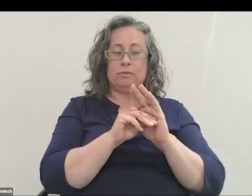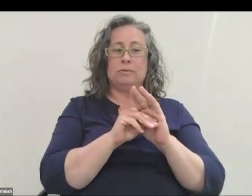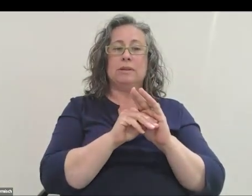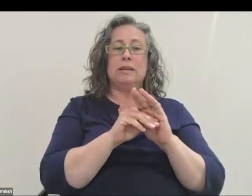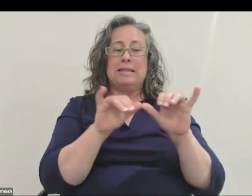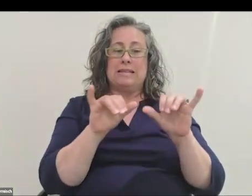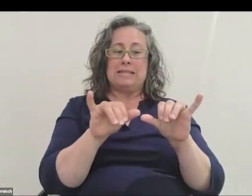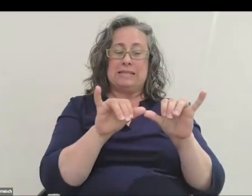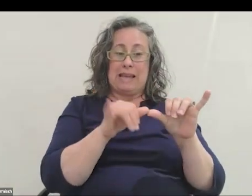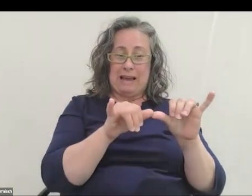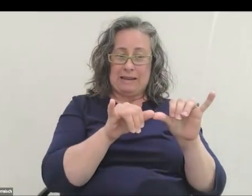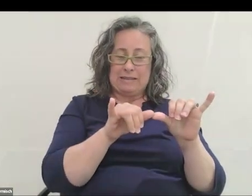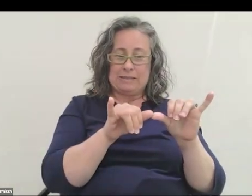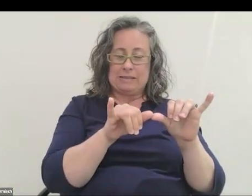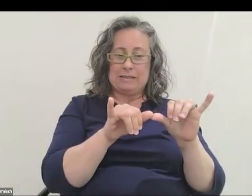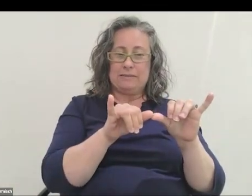of depicting relative size of cosmic object,